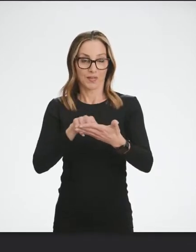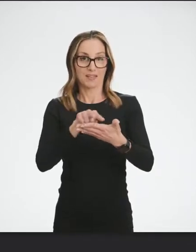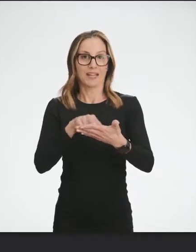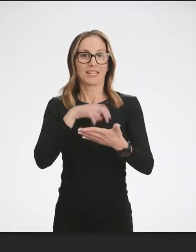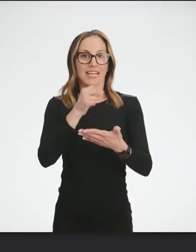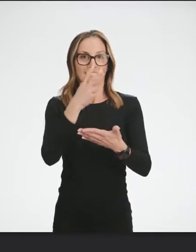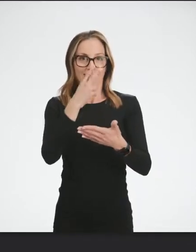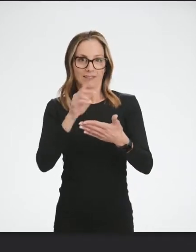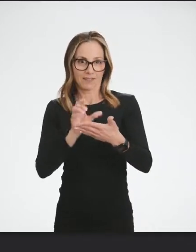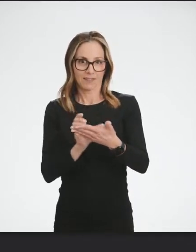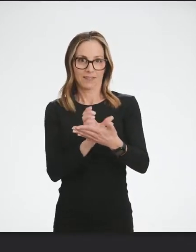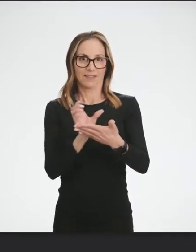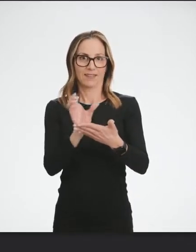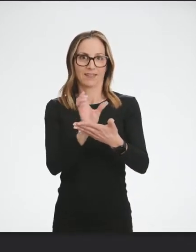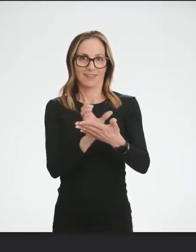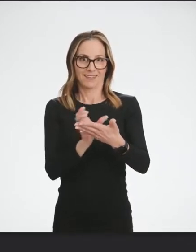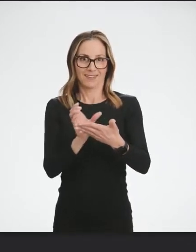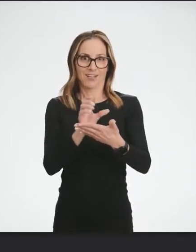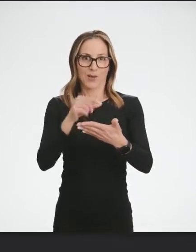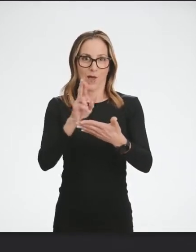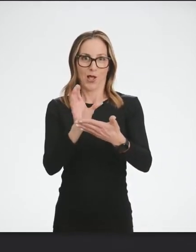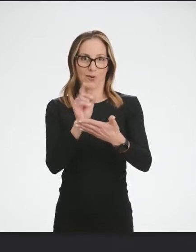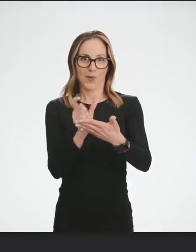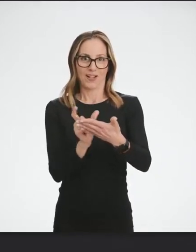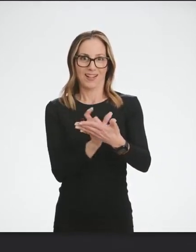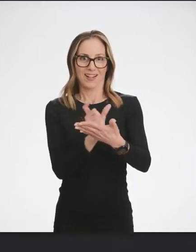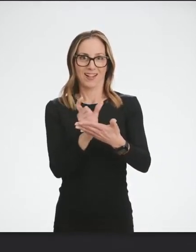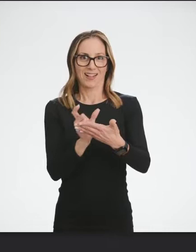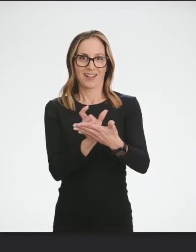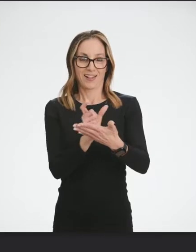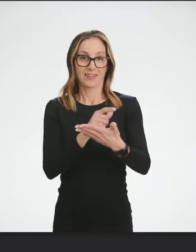see the guidance and the reticle view highlighting the QR code.